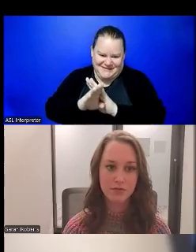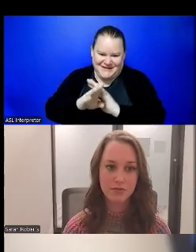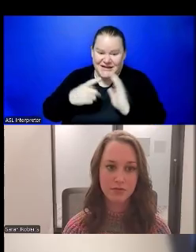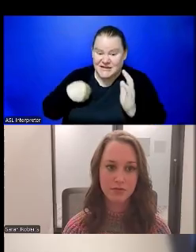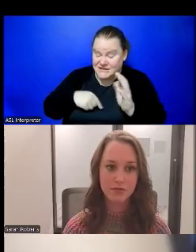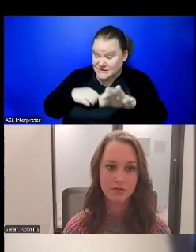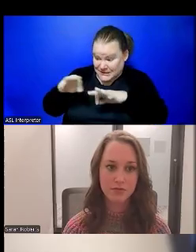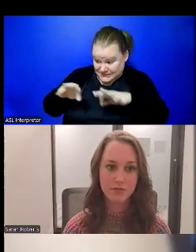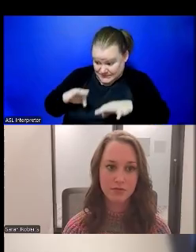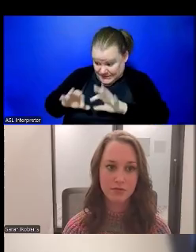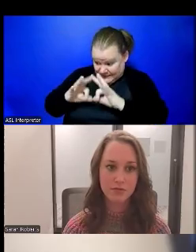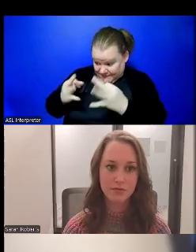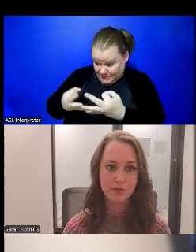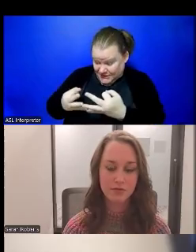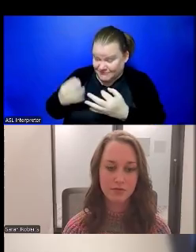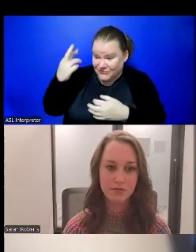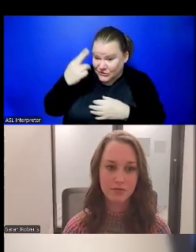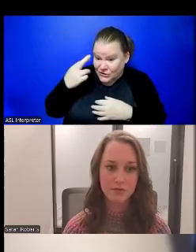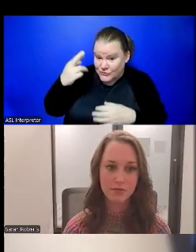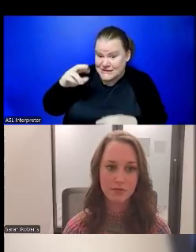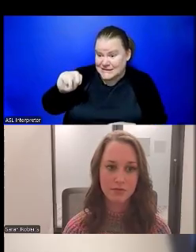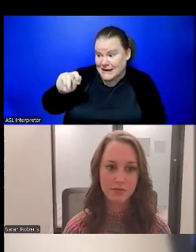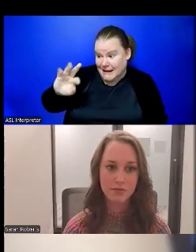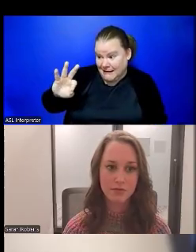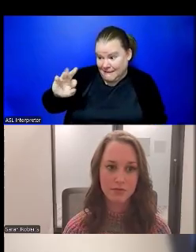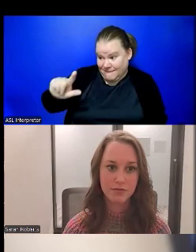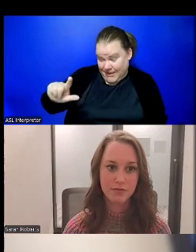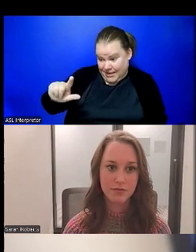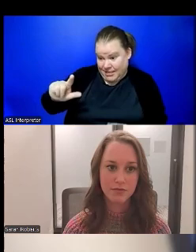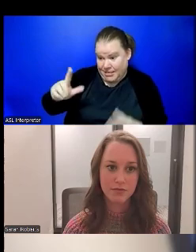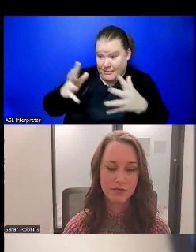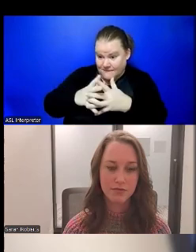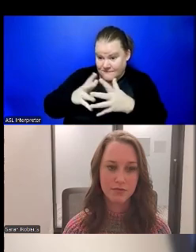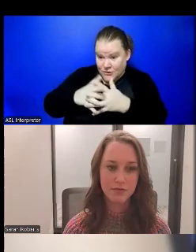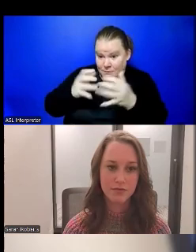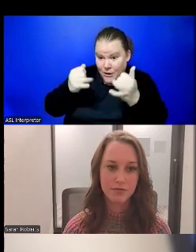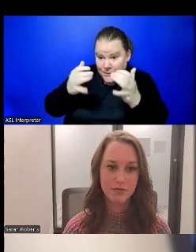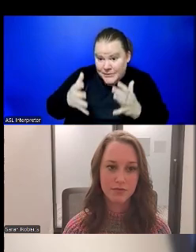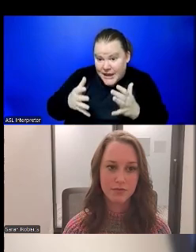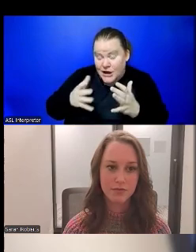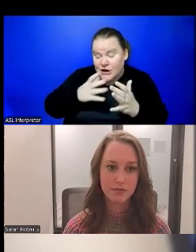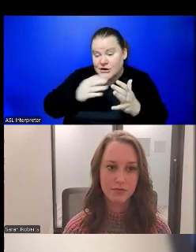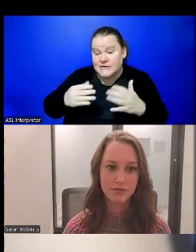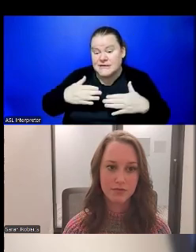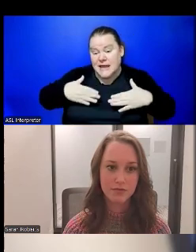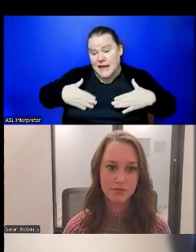reason NFL football players and bodybuilders use growth hormone